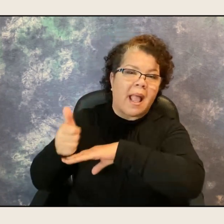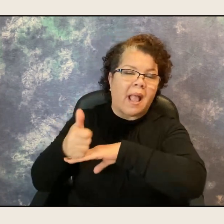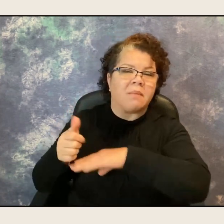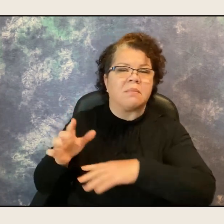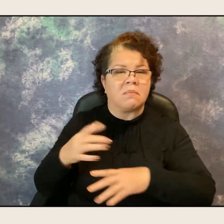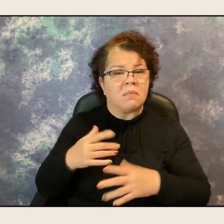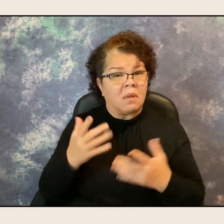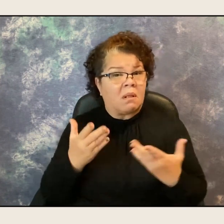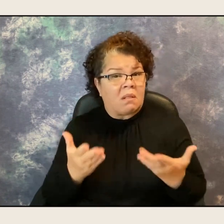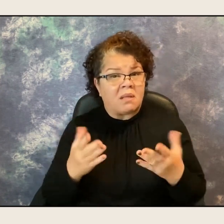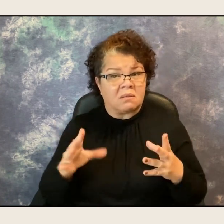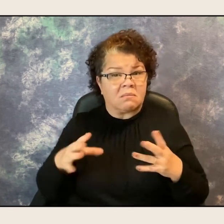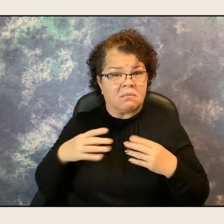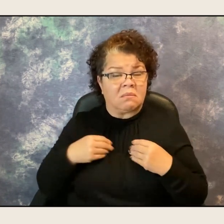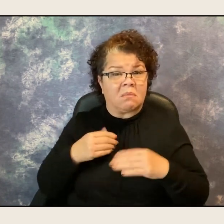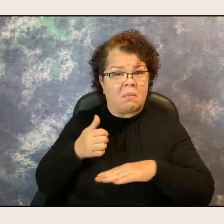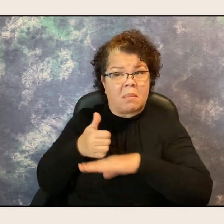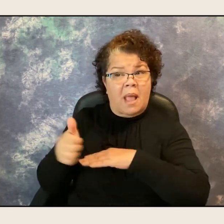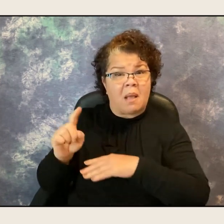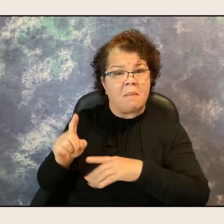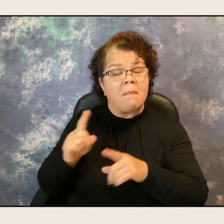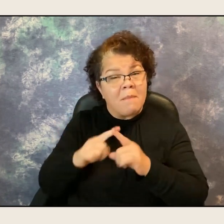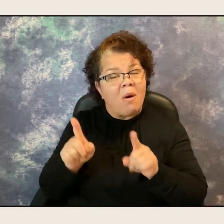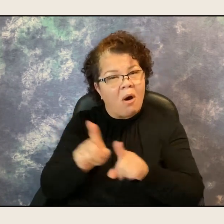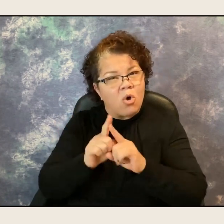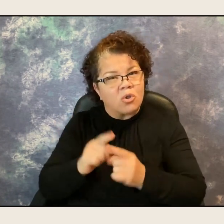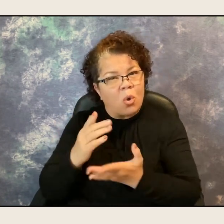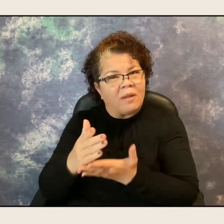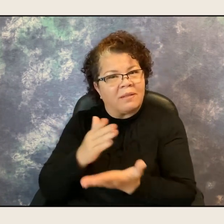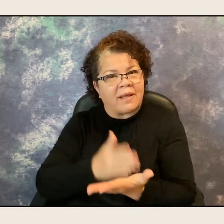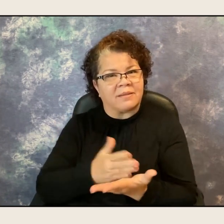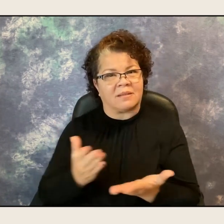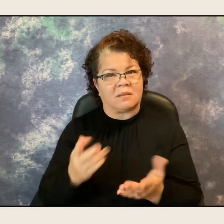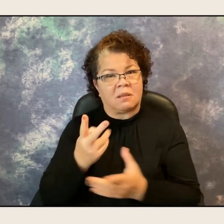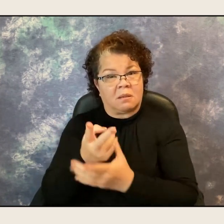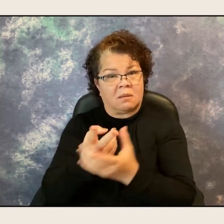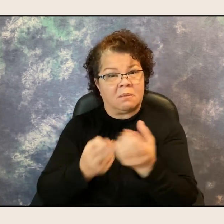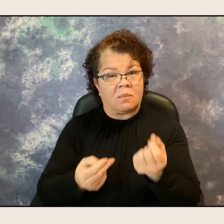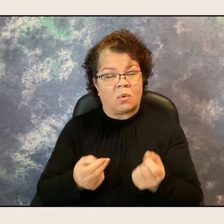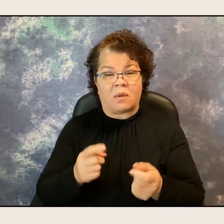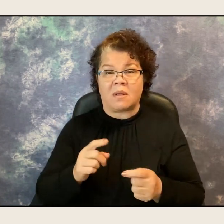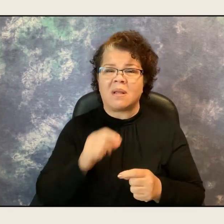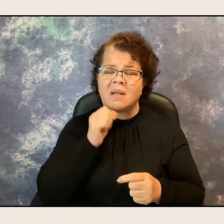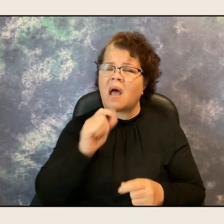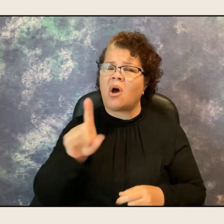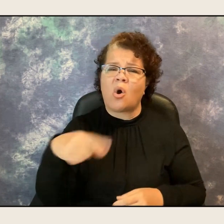but also let's take the lessons. And, you know, not only from those of us who were lucky enough to have ancestors